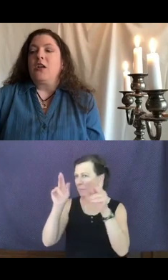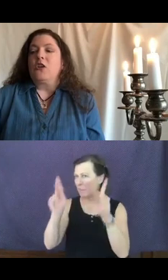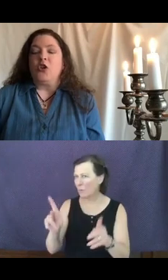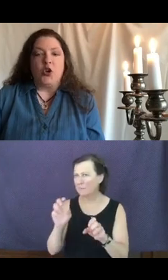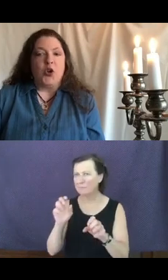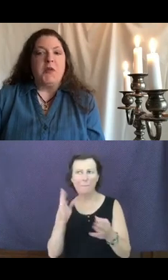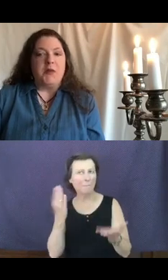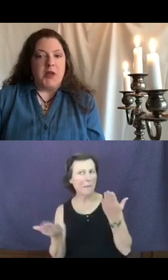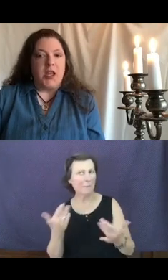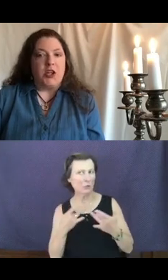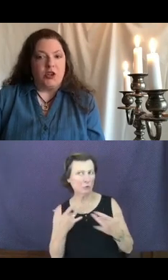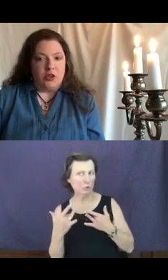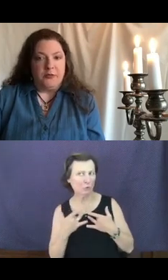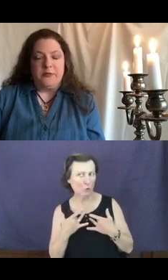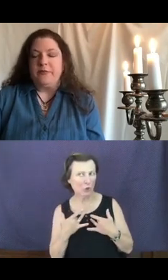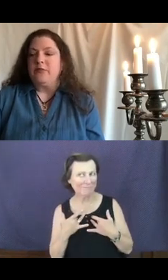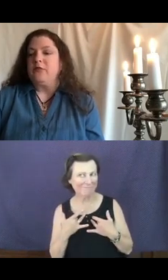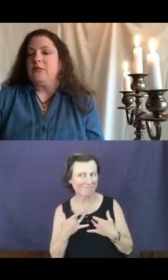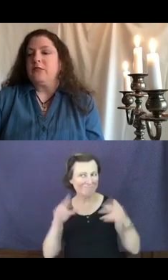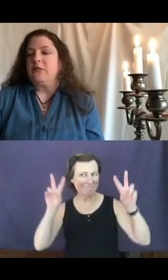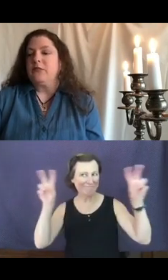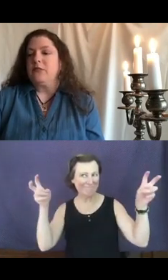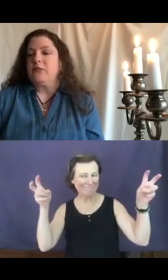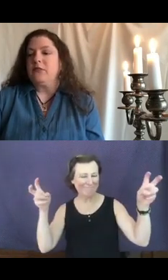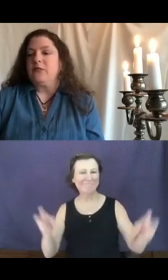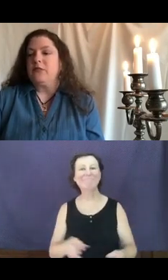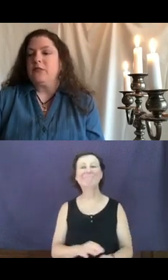To Whom It May Concern: